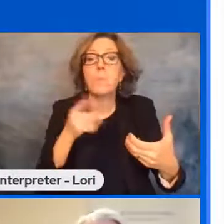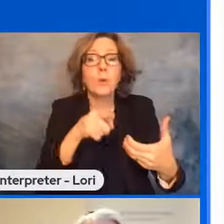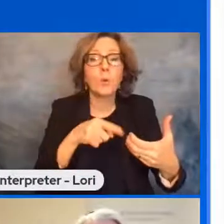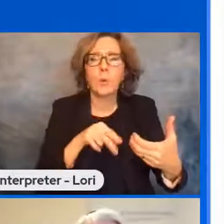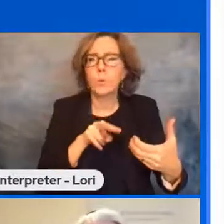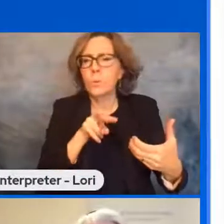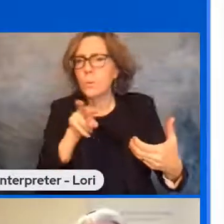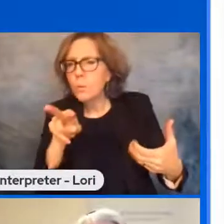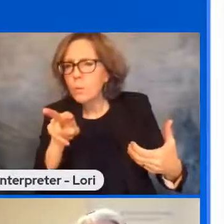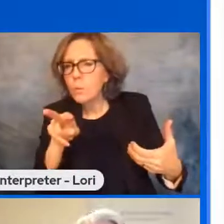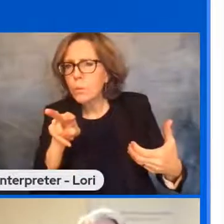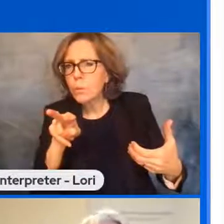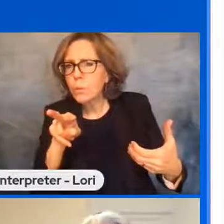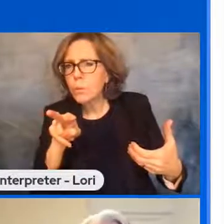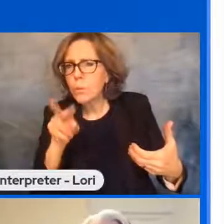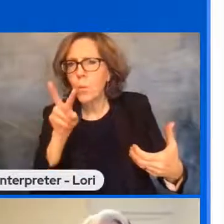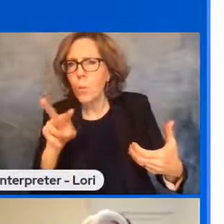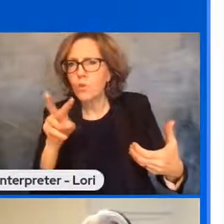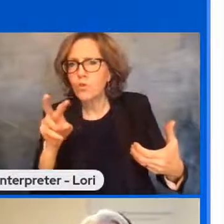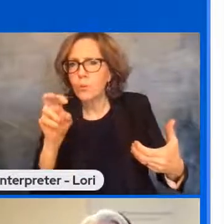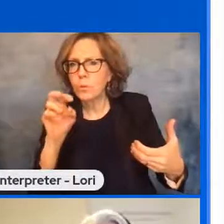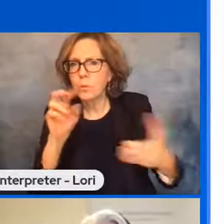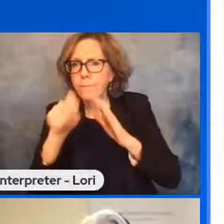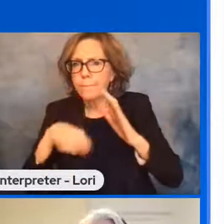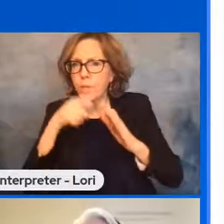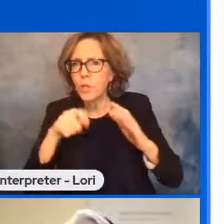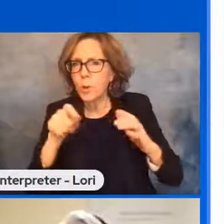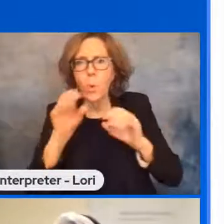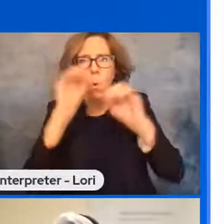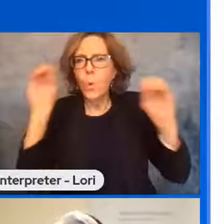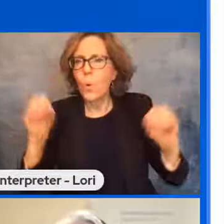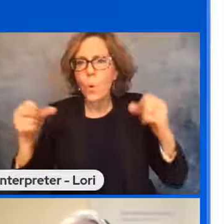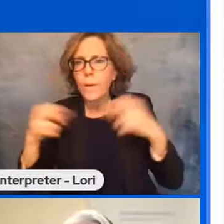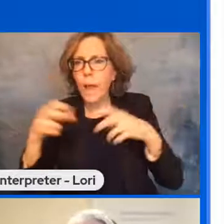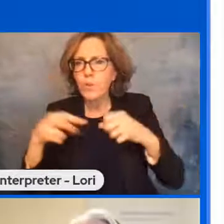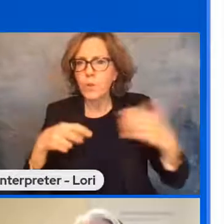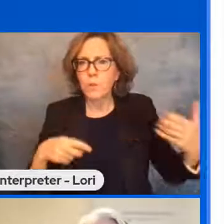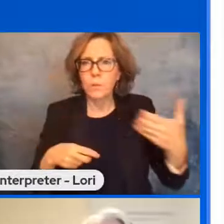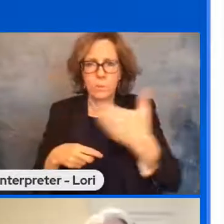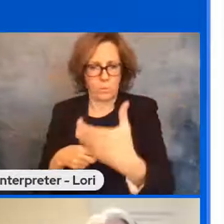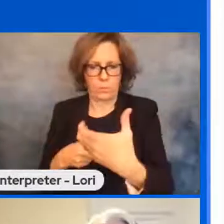doesn't have captions, we can provide it for you. Or if someone sends you a voice memo,